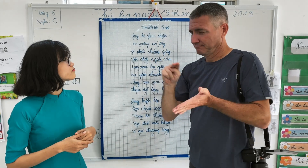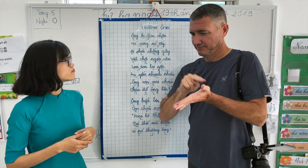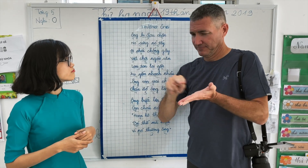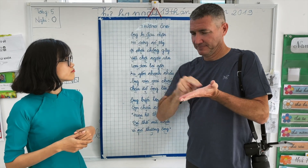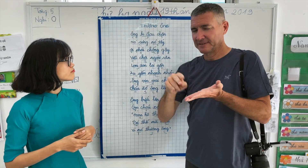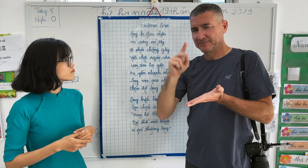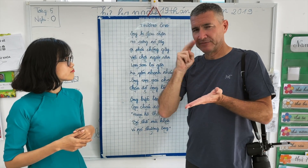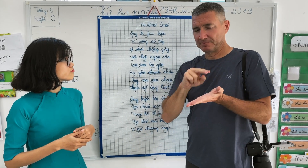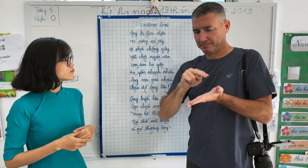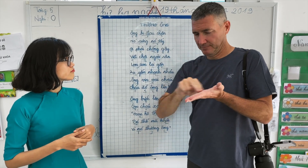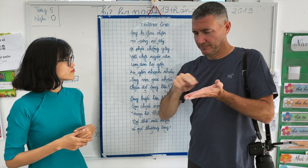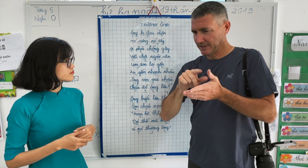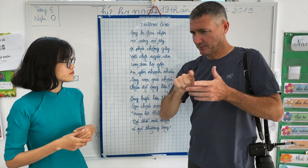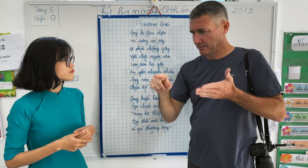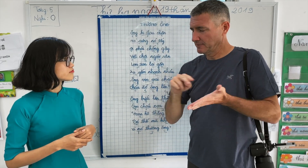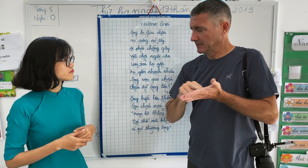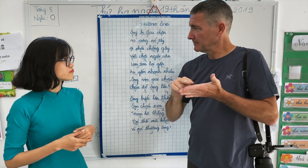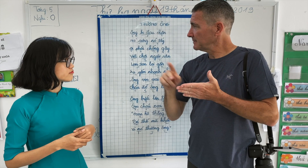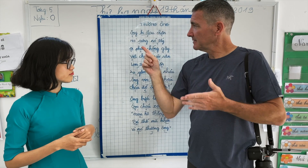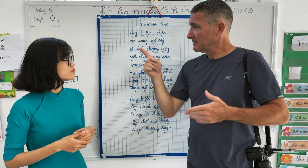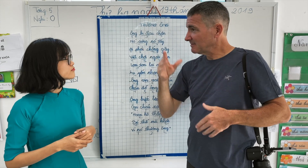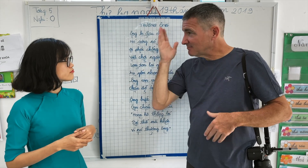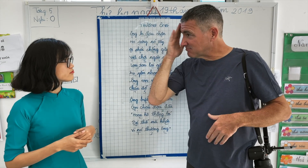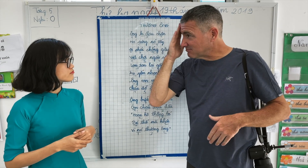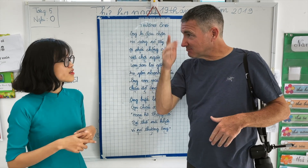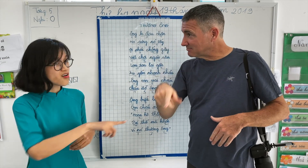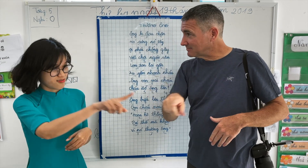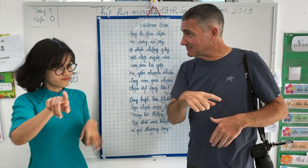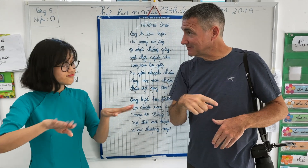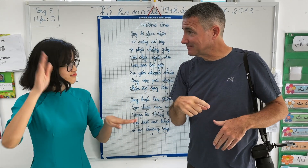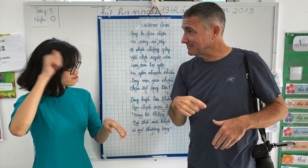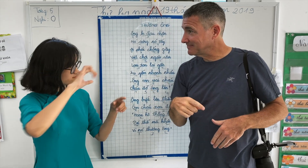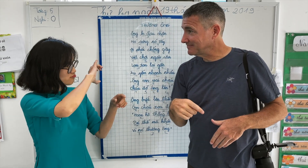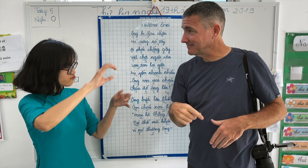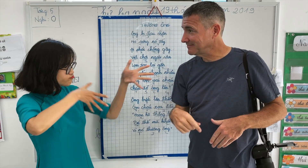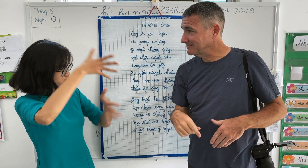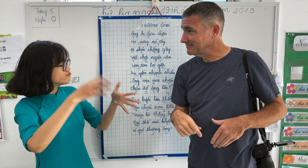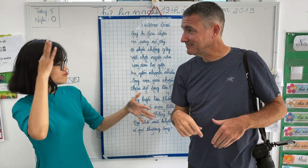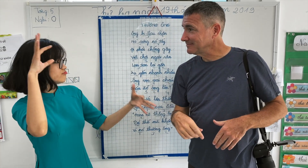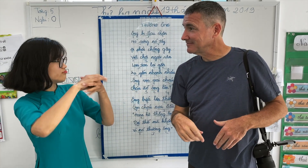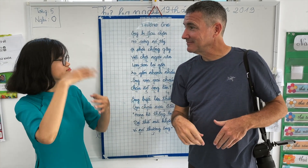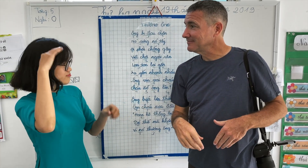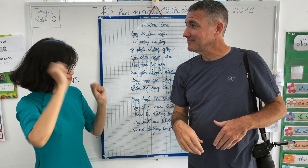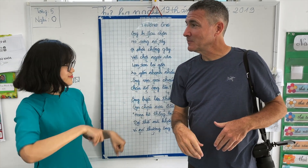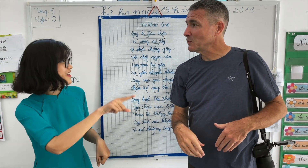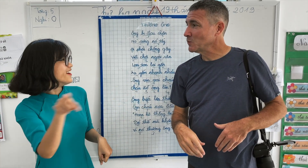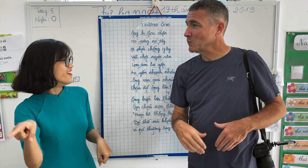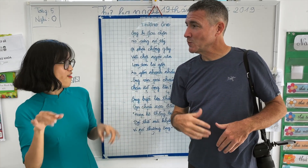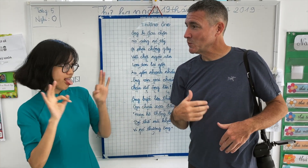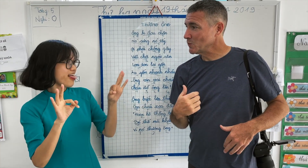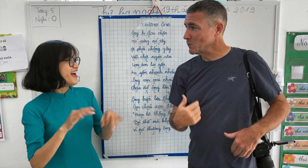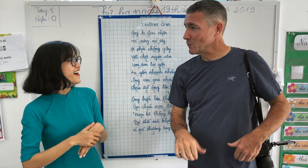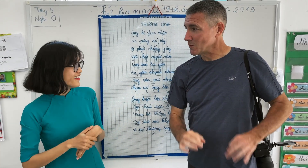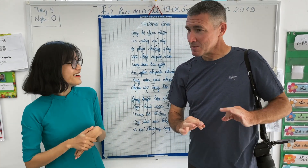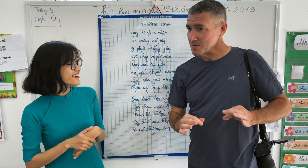Do the children know the Vietnamese language? Yes, they do! They make connections to the language from sign language. They can use both languages.